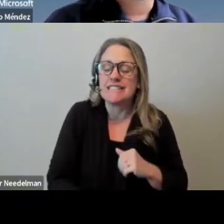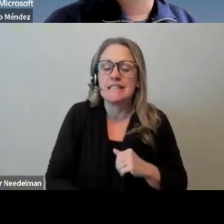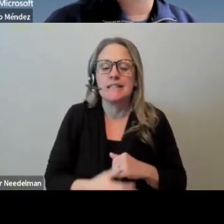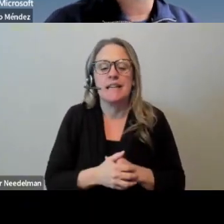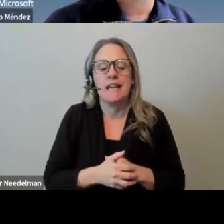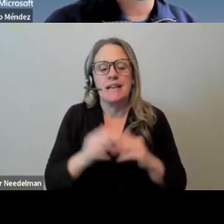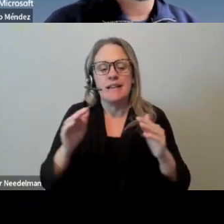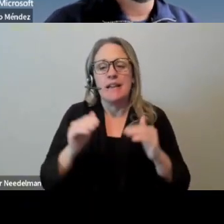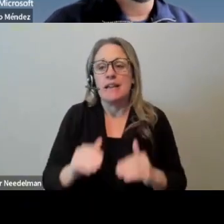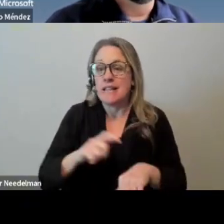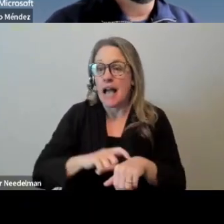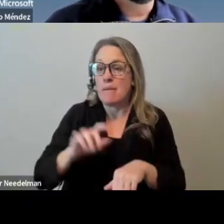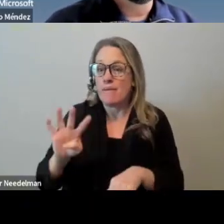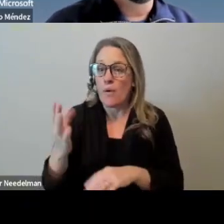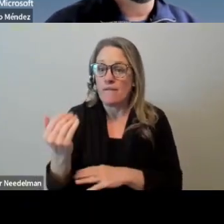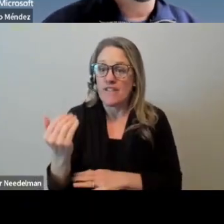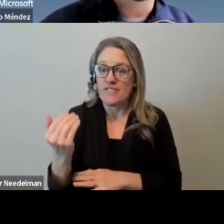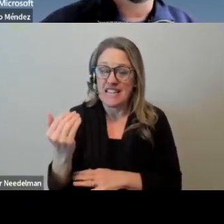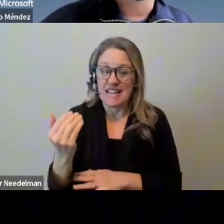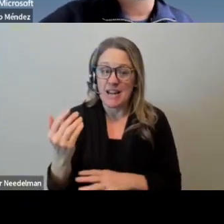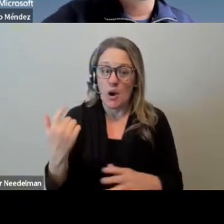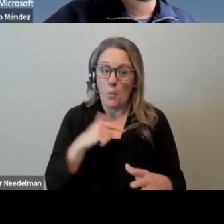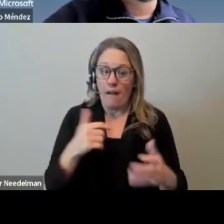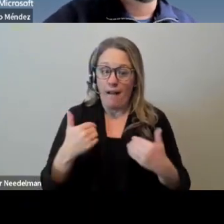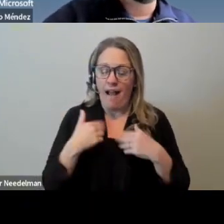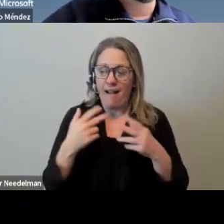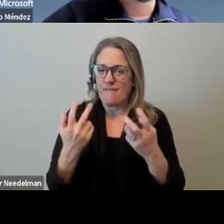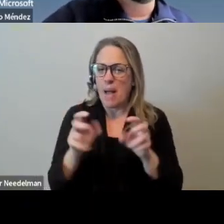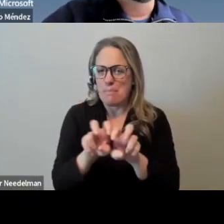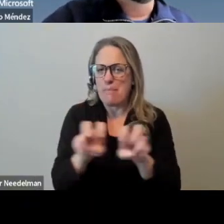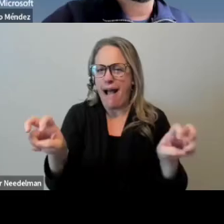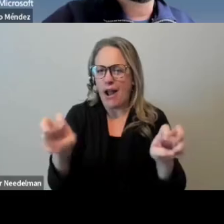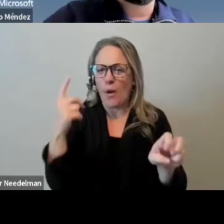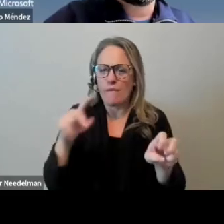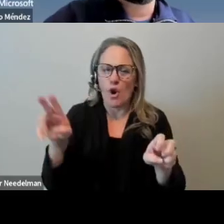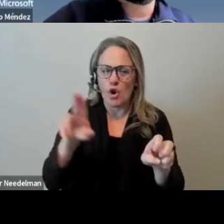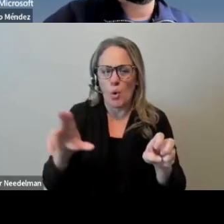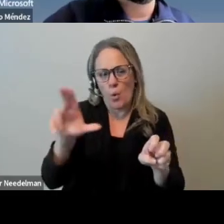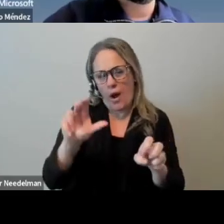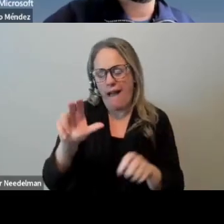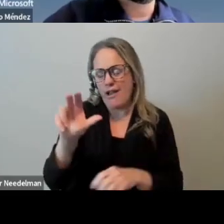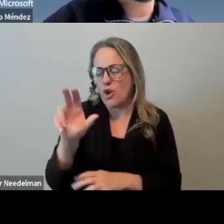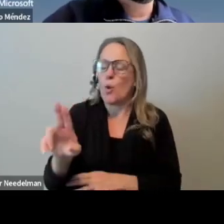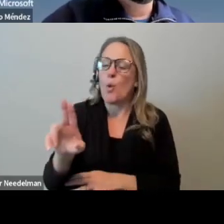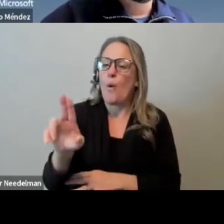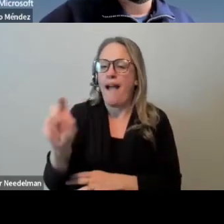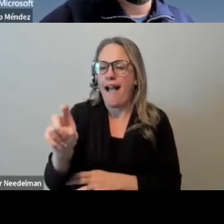At 4:15 PM Eastern, we have a panel for US research for accessible design.